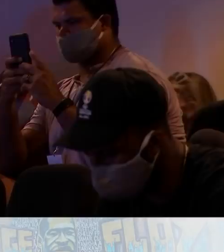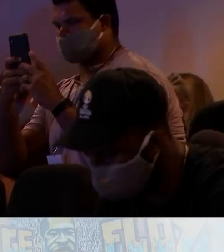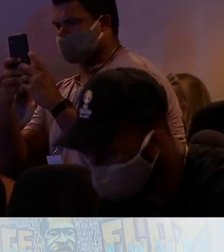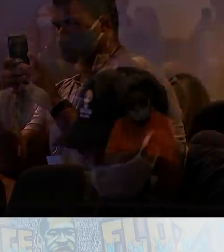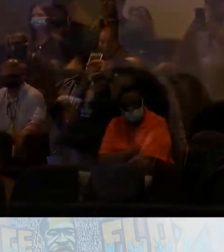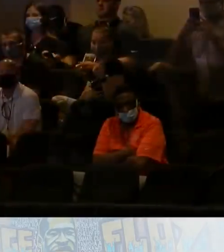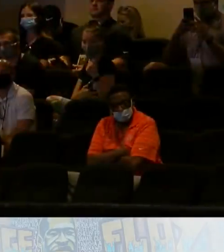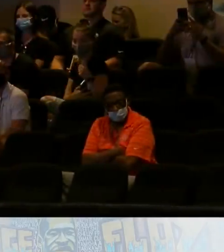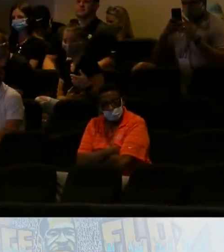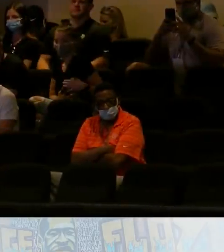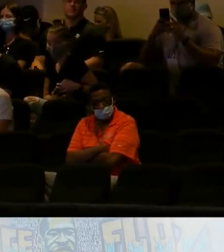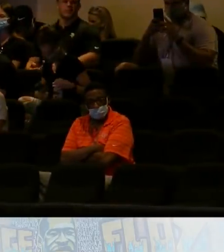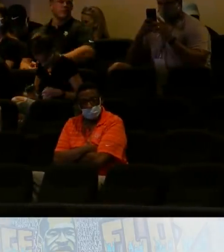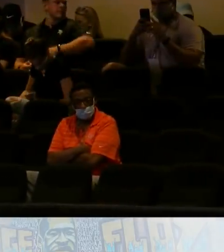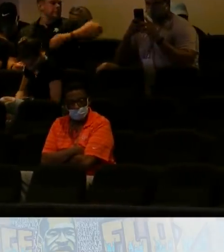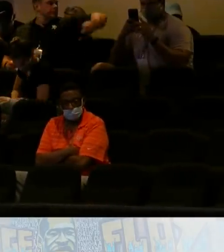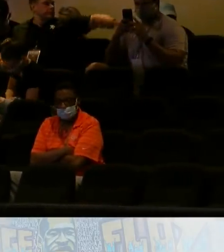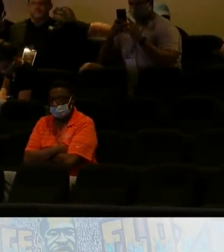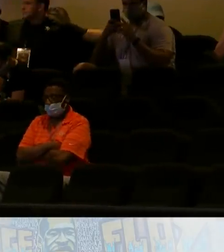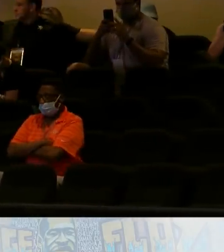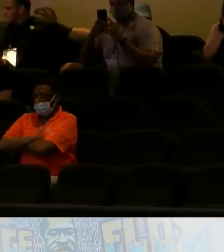PUT MORE ON ME